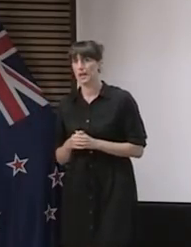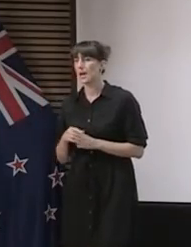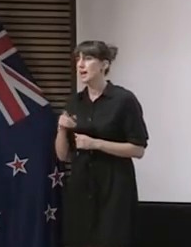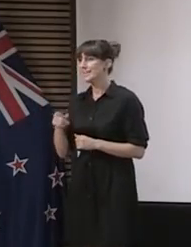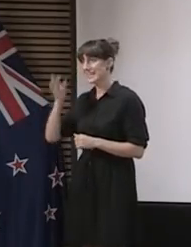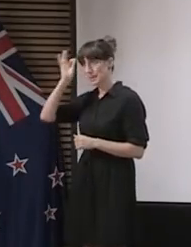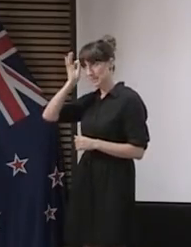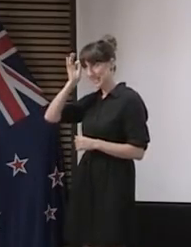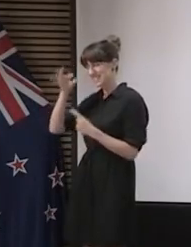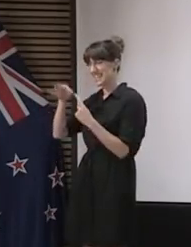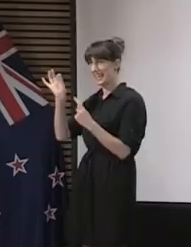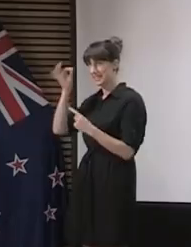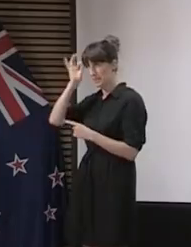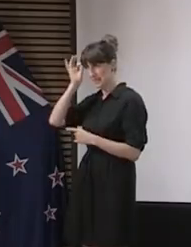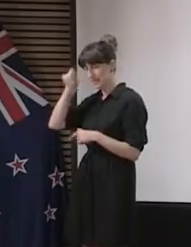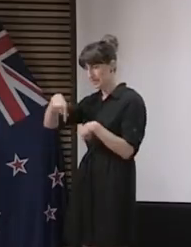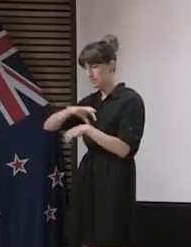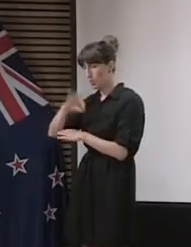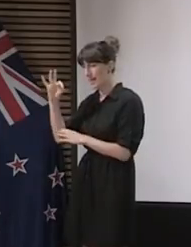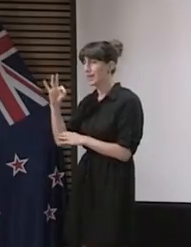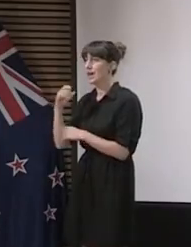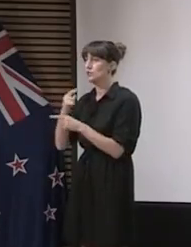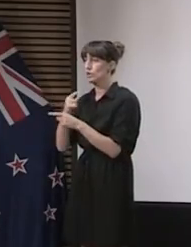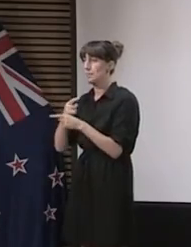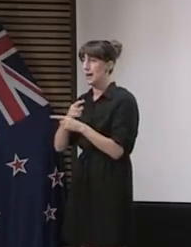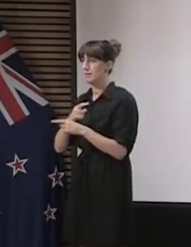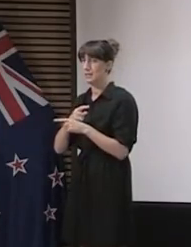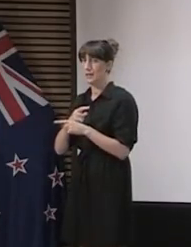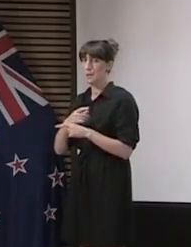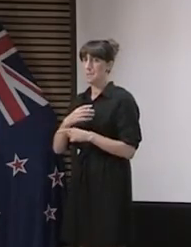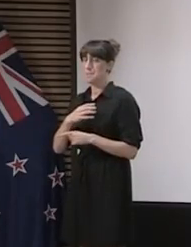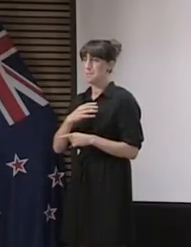theirstatements are you sayingtheir concerns are not valid? No, not atall.